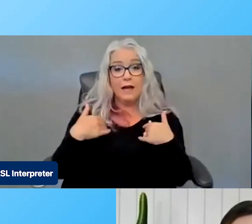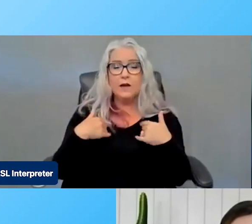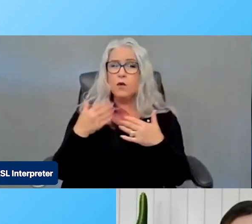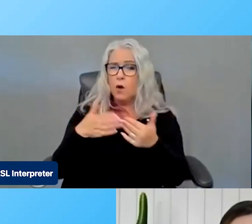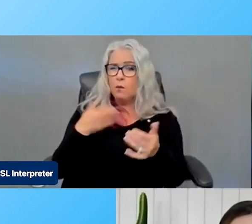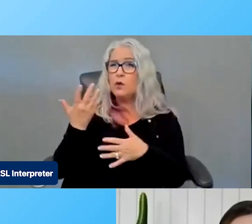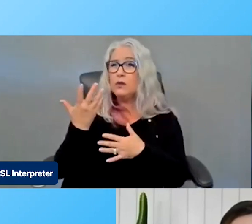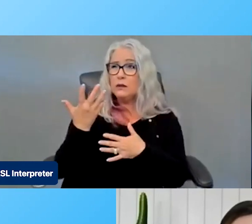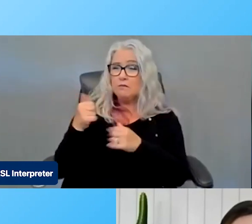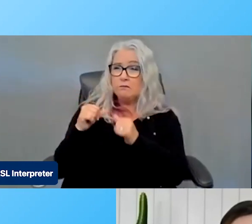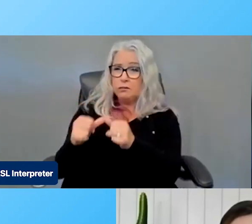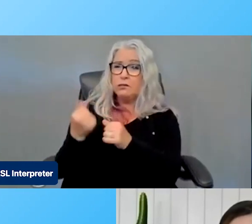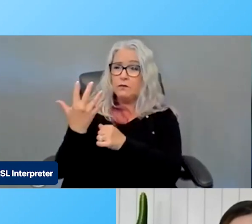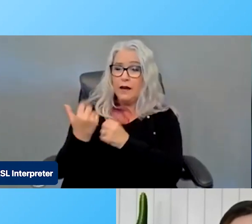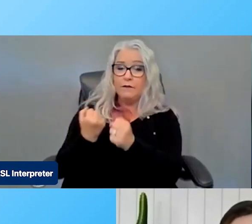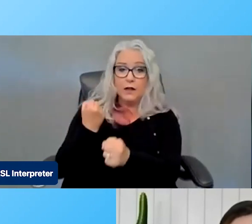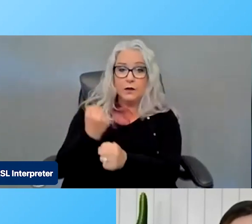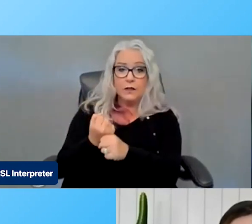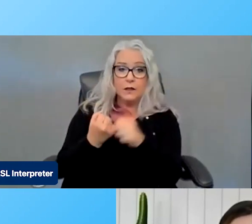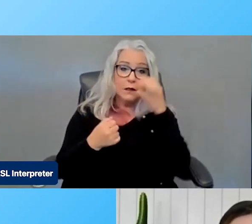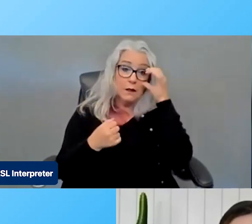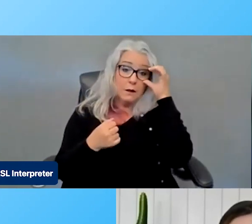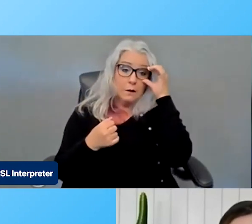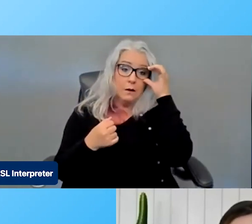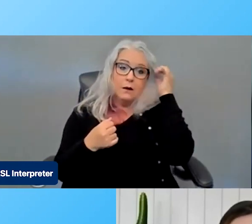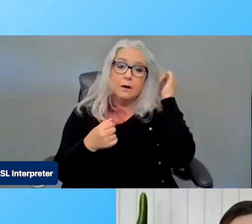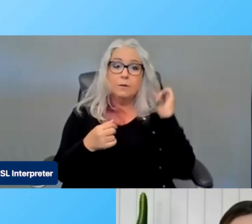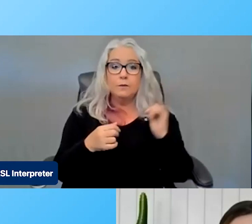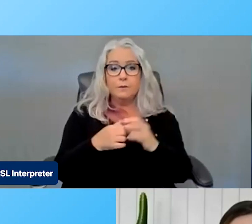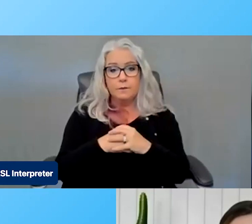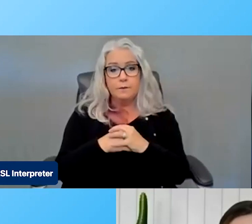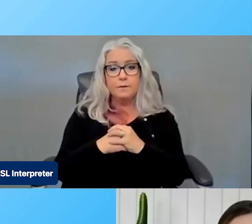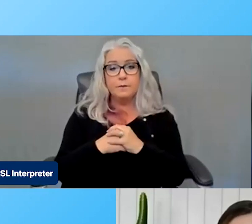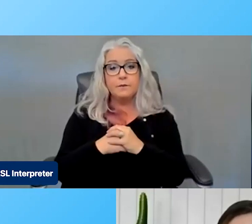And this is the case of Median is a single mother.